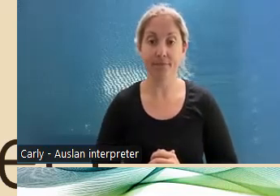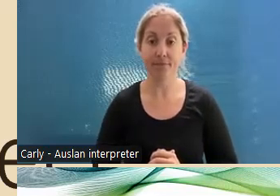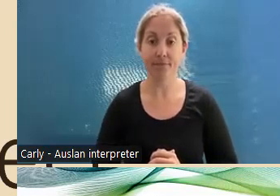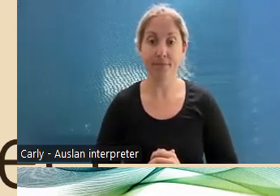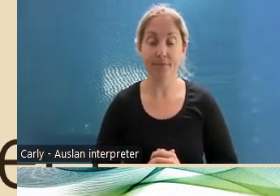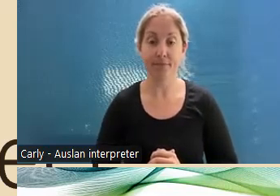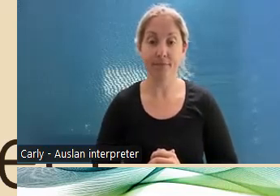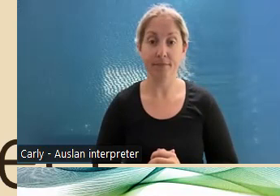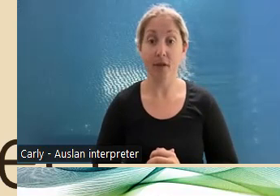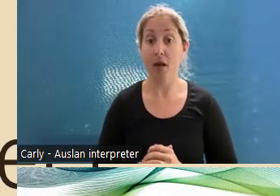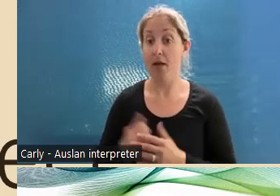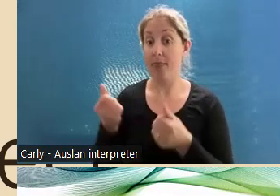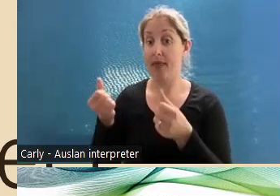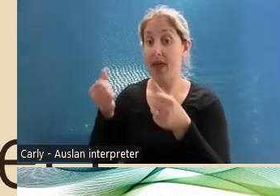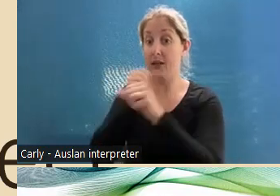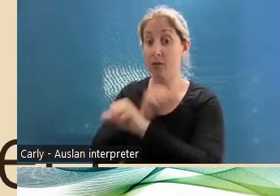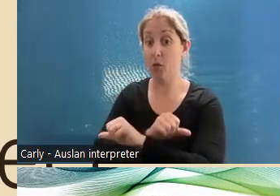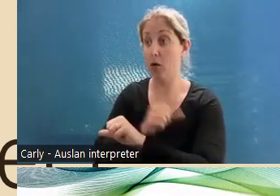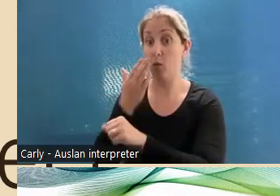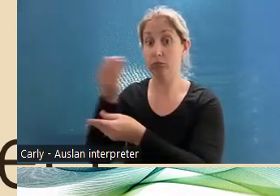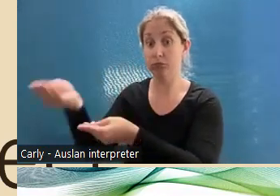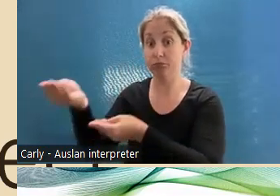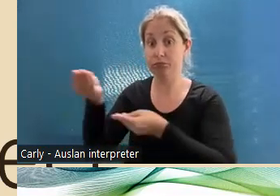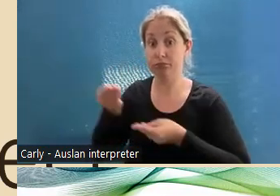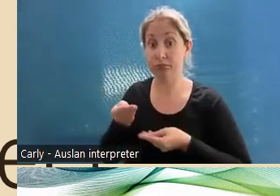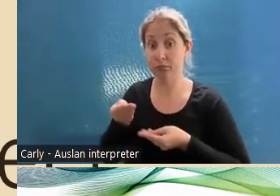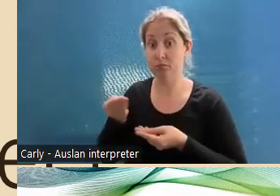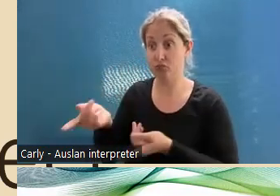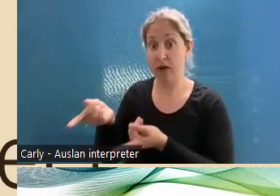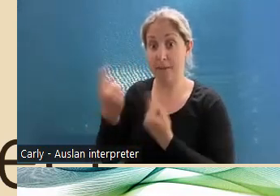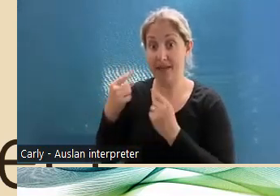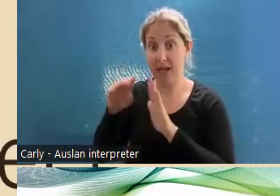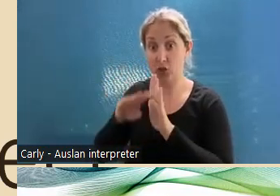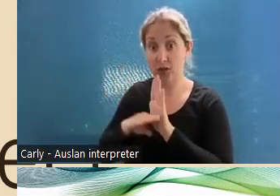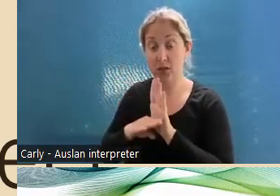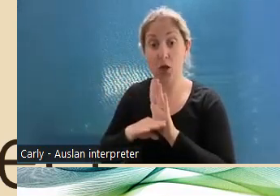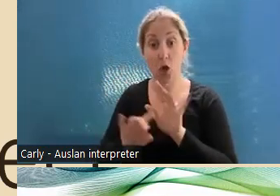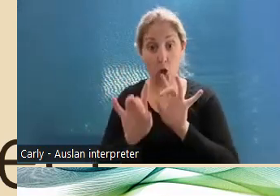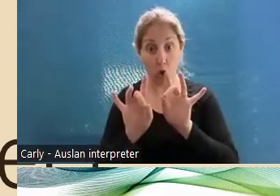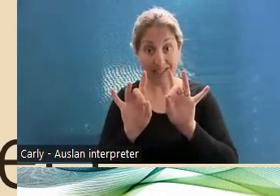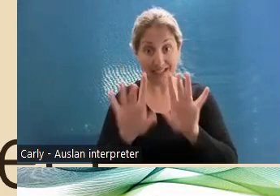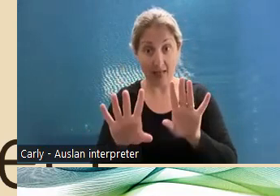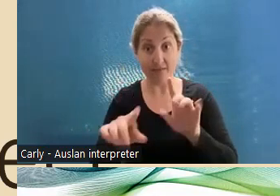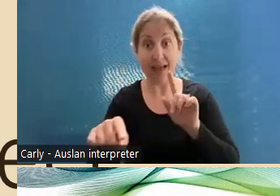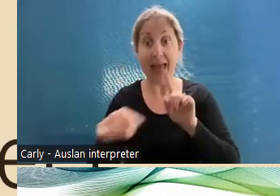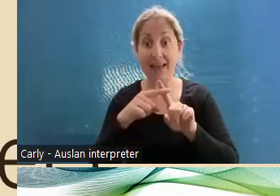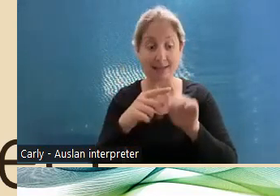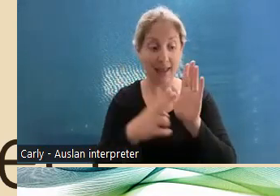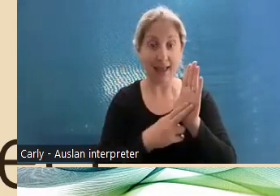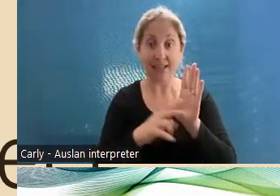Once the expert has provided their recommendation, both you and the NDIA have the chance to accept,